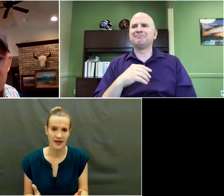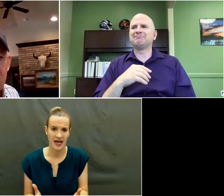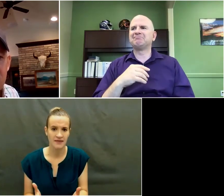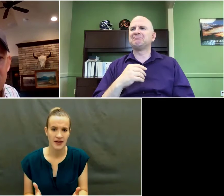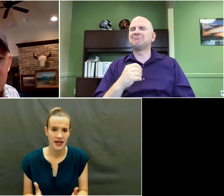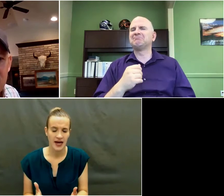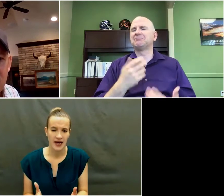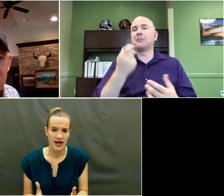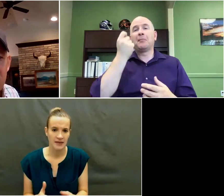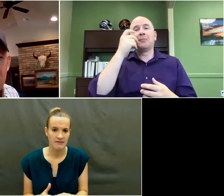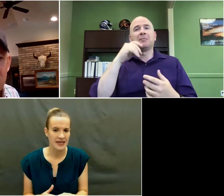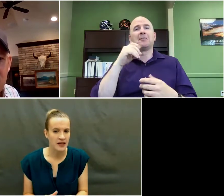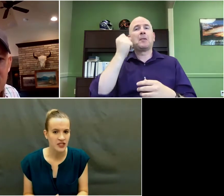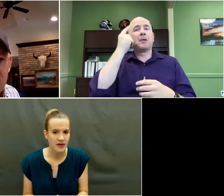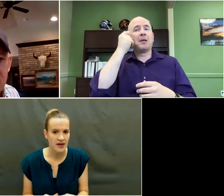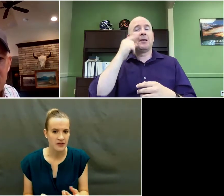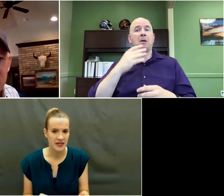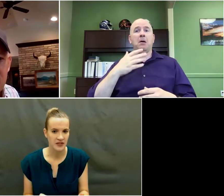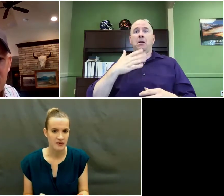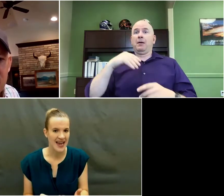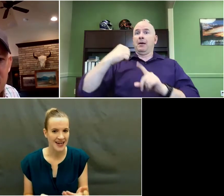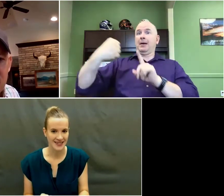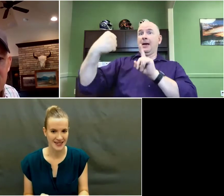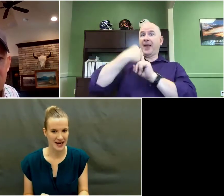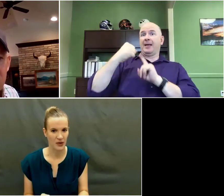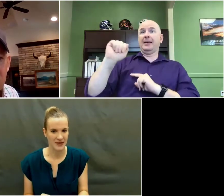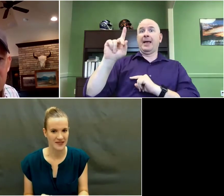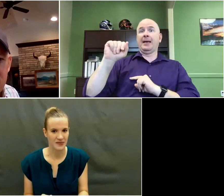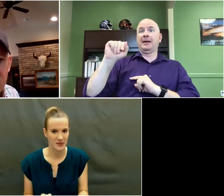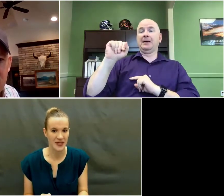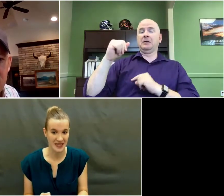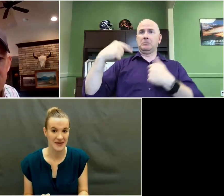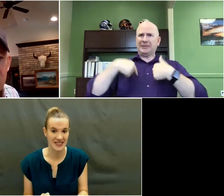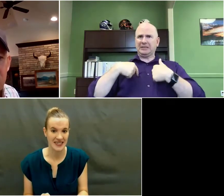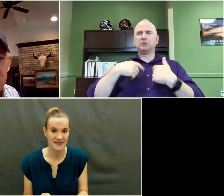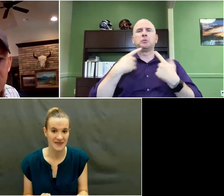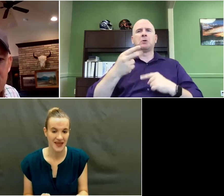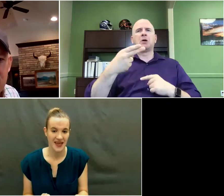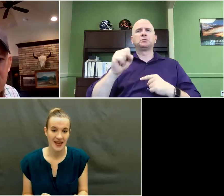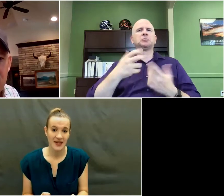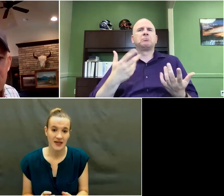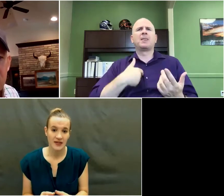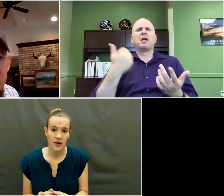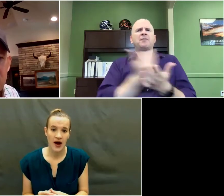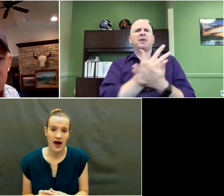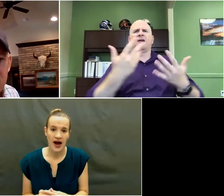my life, my knowledge of my medical history, my access to that appointments, was limited. So I